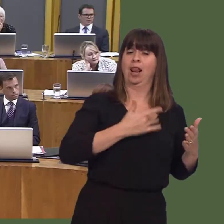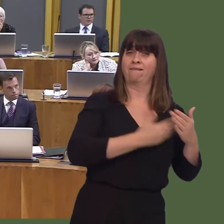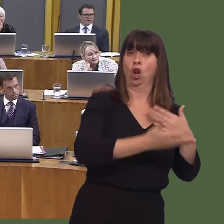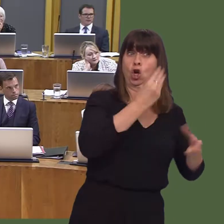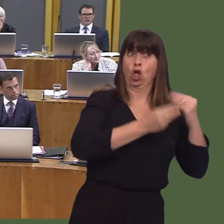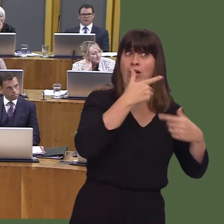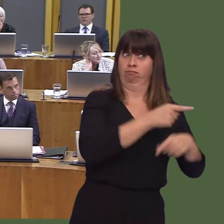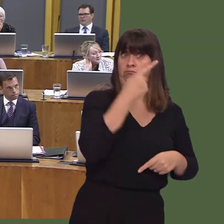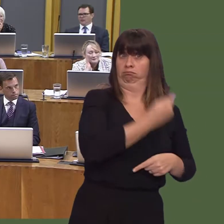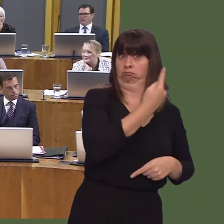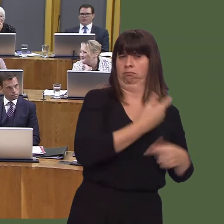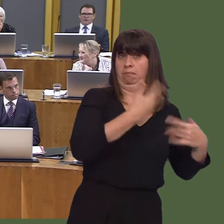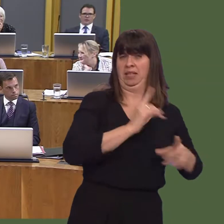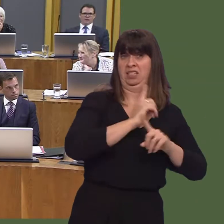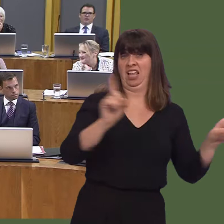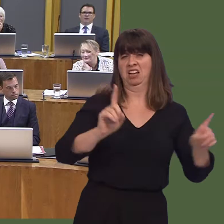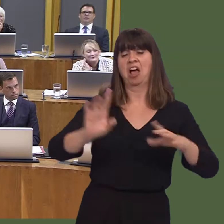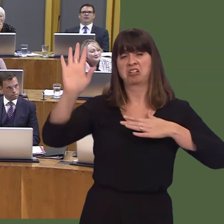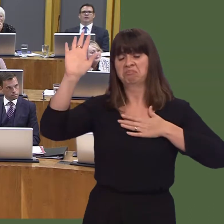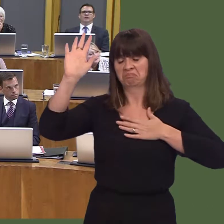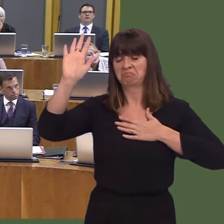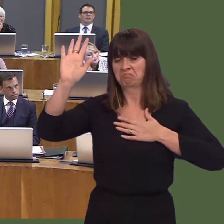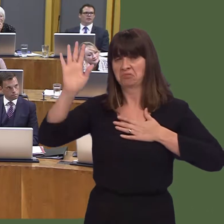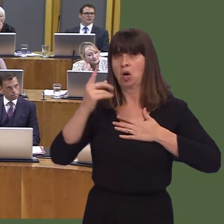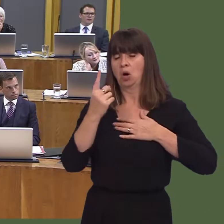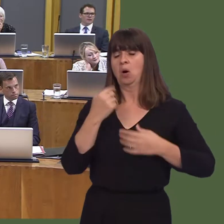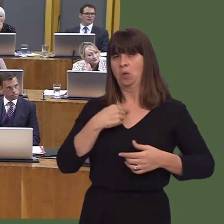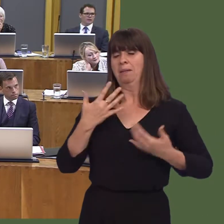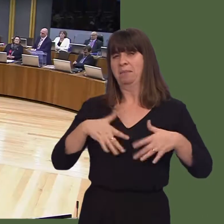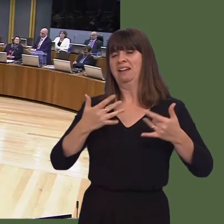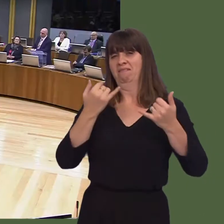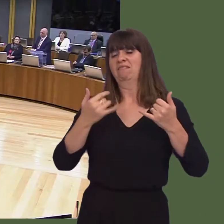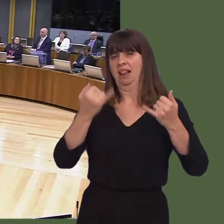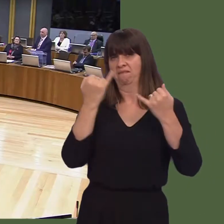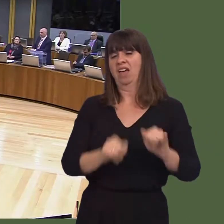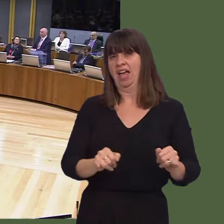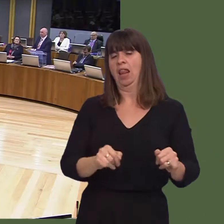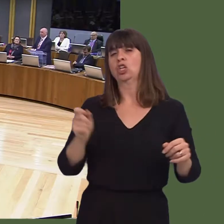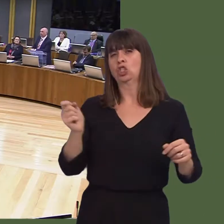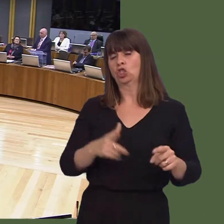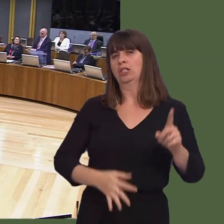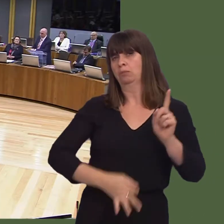'we must put our hands up and admit that one area where we have failed to make the impact that we...should have, is the economy'.